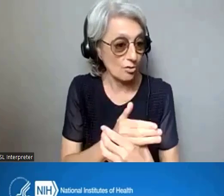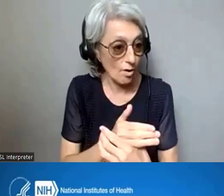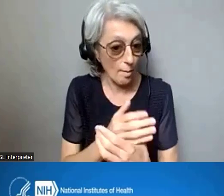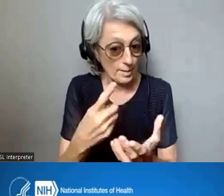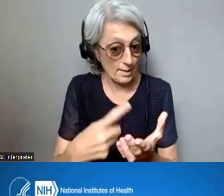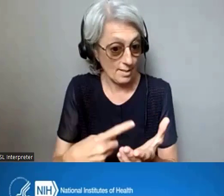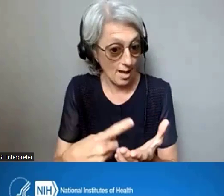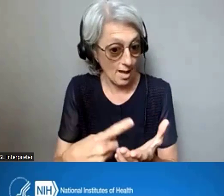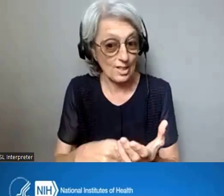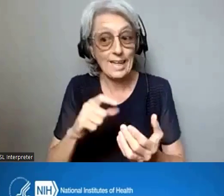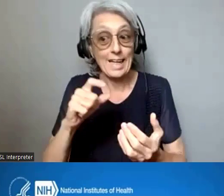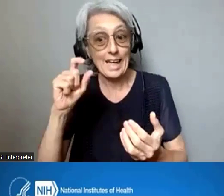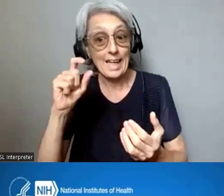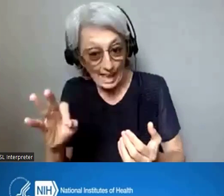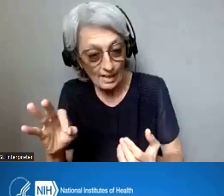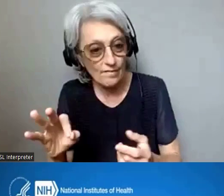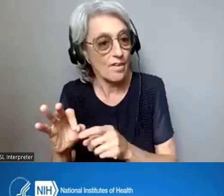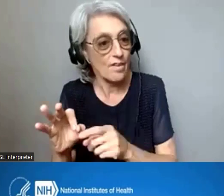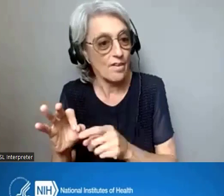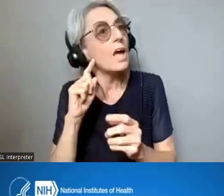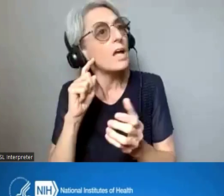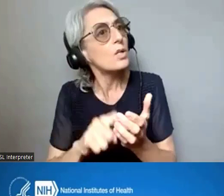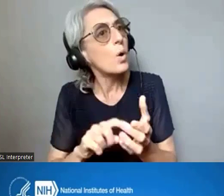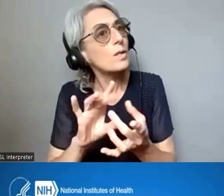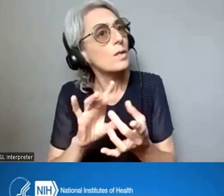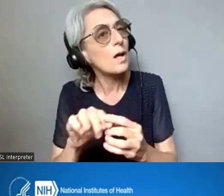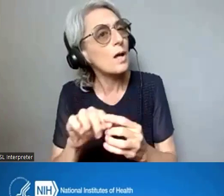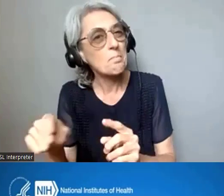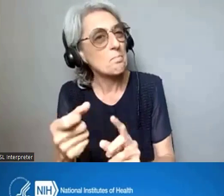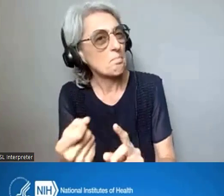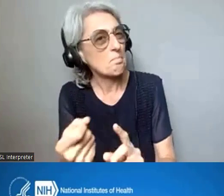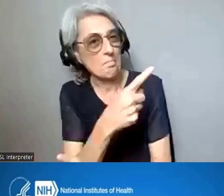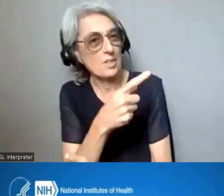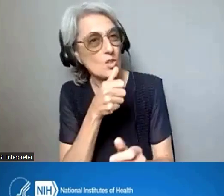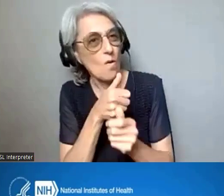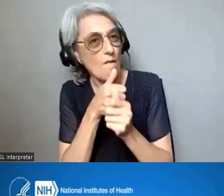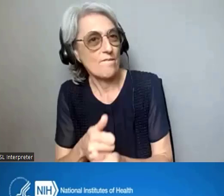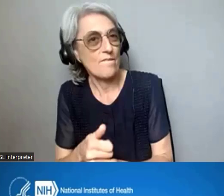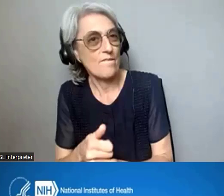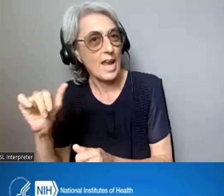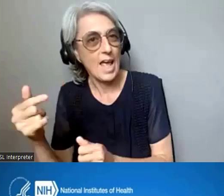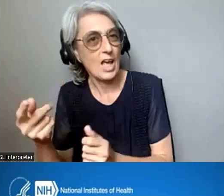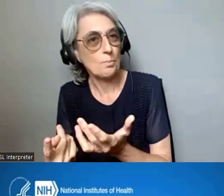if they hear comments that are out of line with the NIH peer review policies.